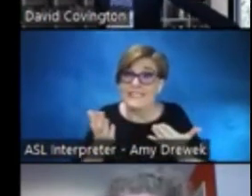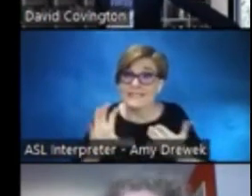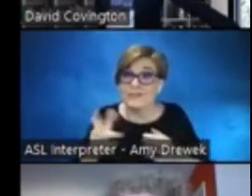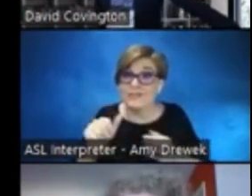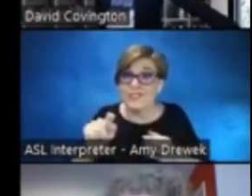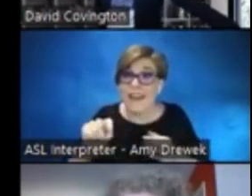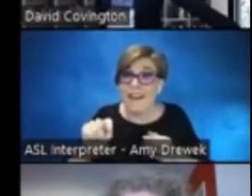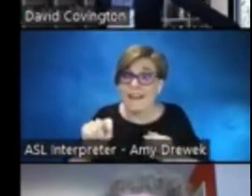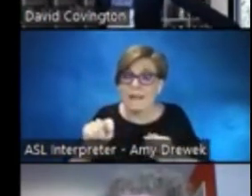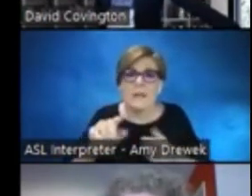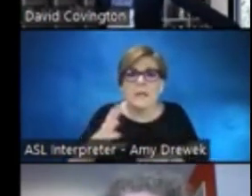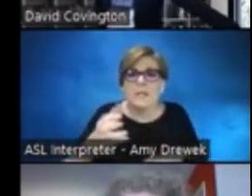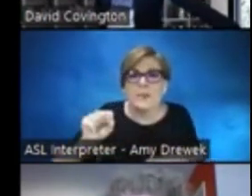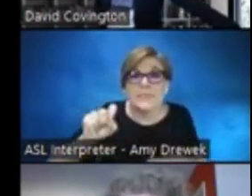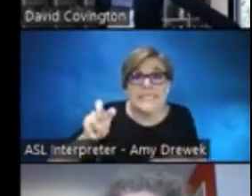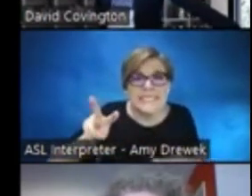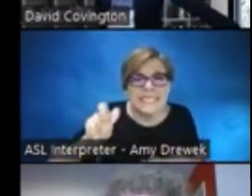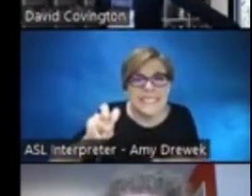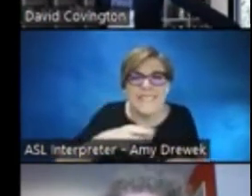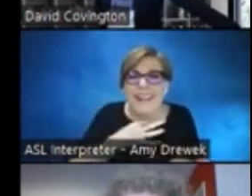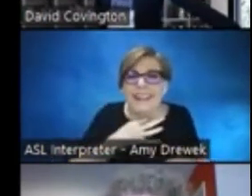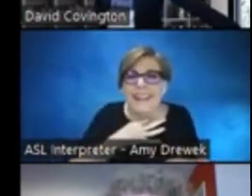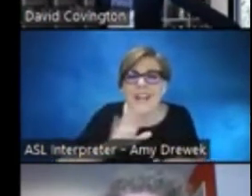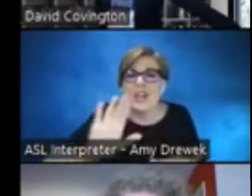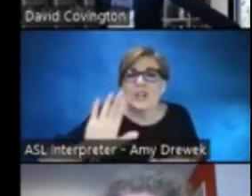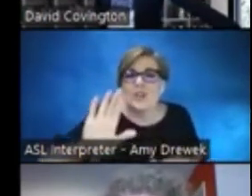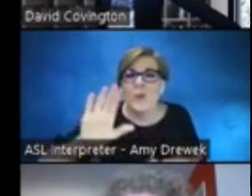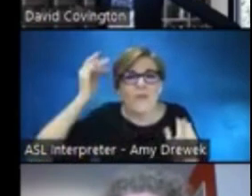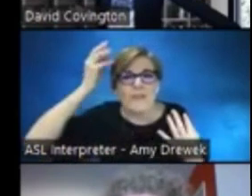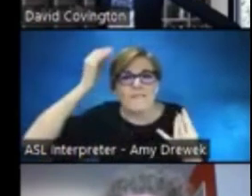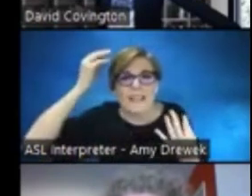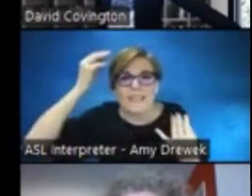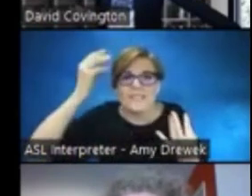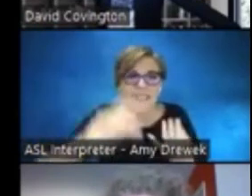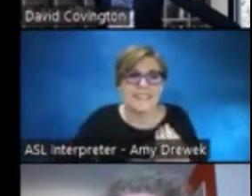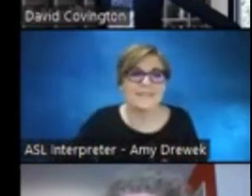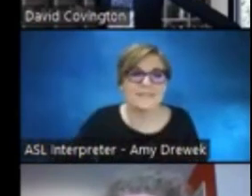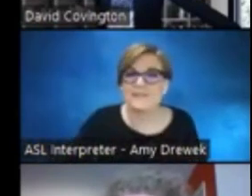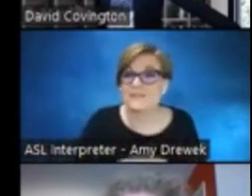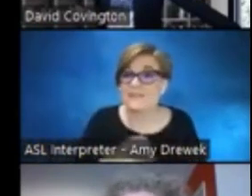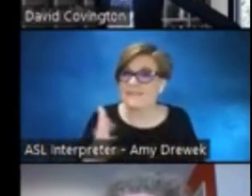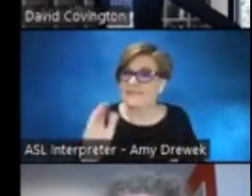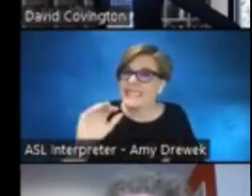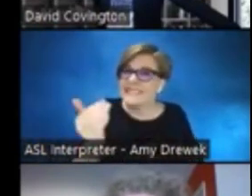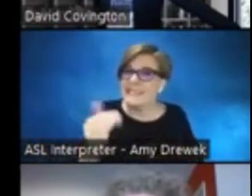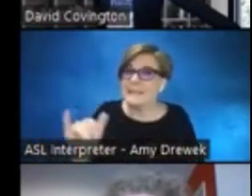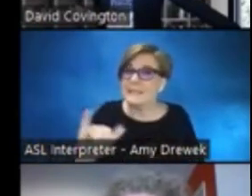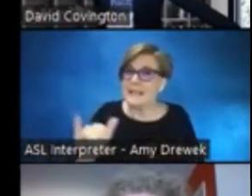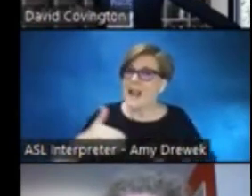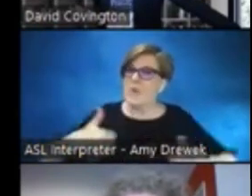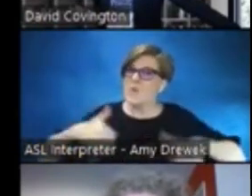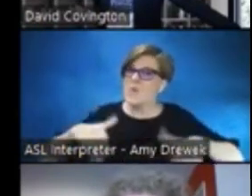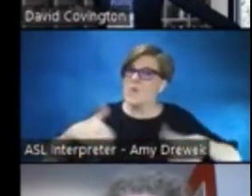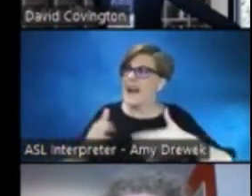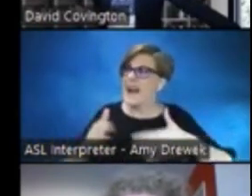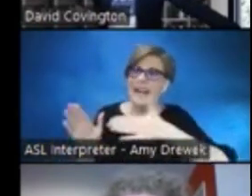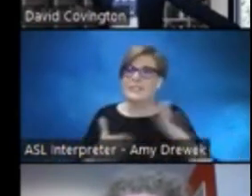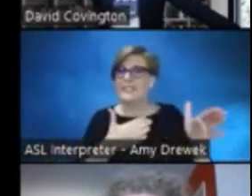STEVE, WOULD LOVE TO HEAR YOUR REFLECTIONS ON THAT. THAT SEEMS LIKE A MAMMOTH SHIFT FROM WHEN WE WERE TALKING AND YOU